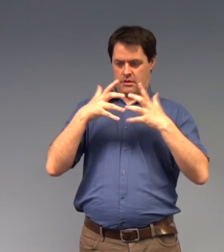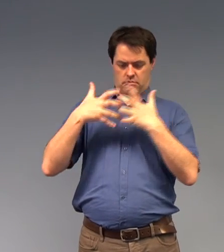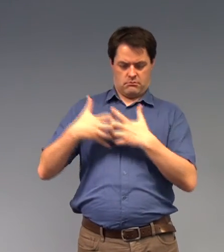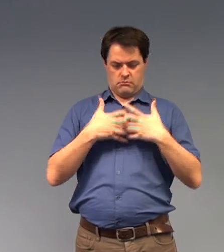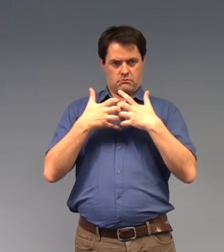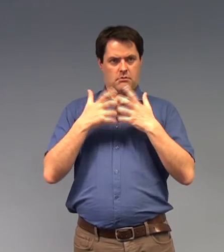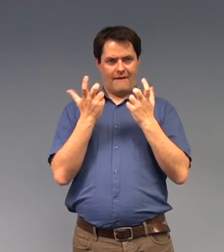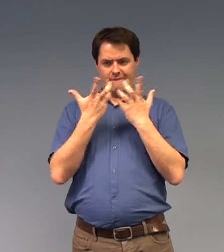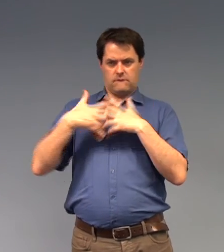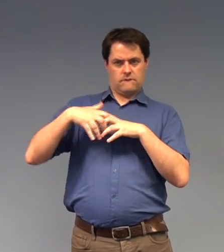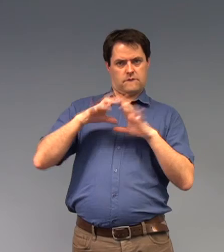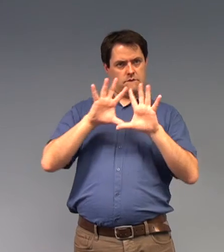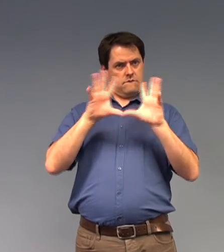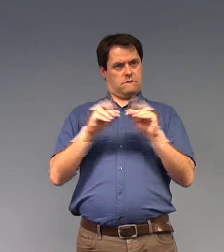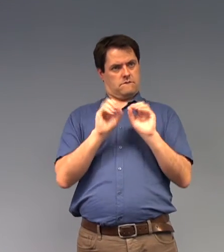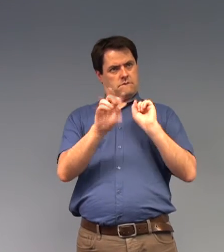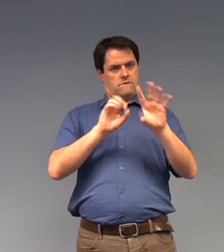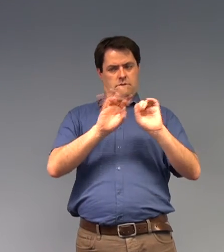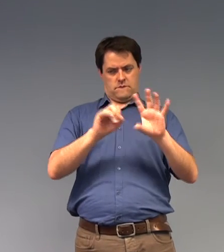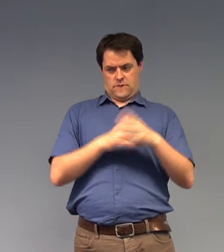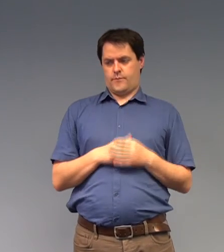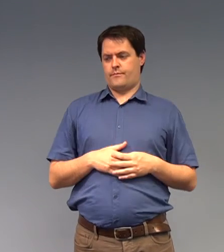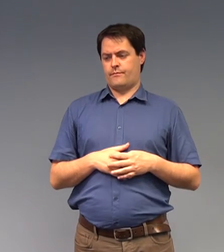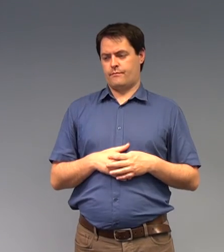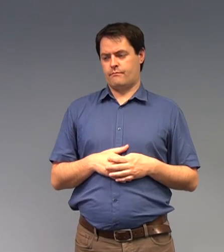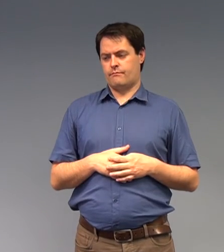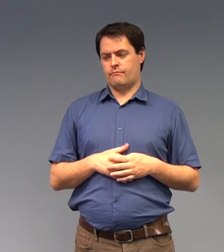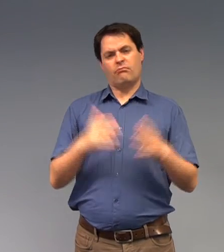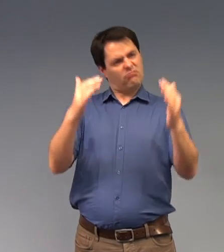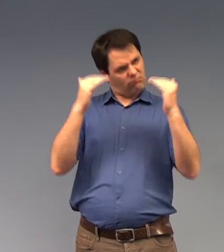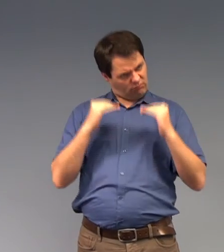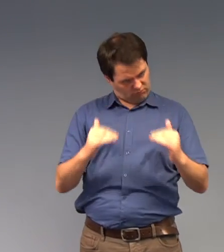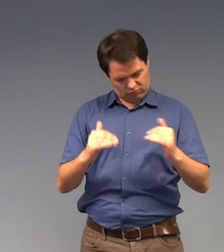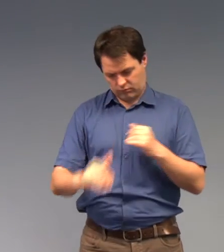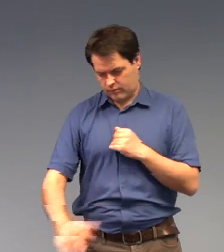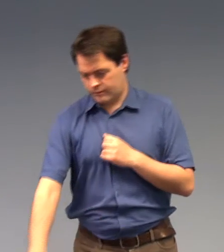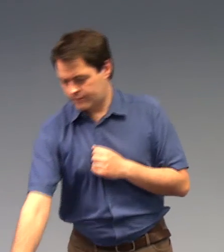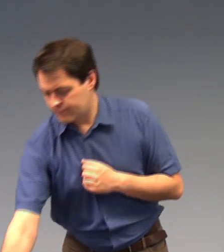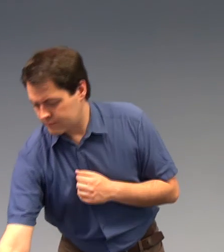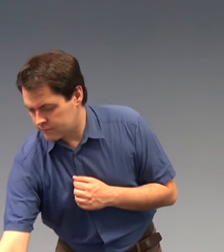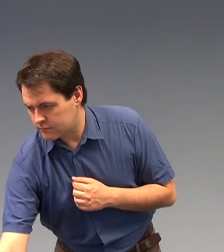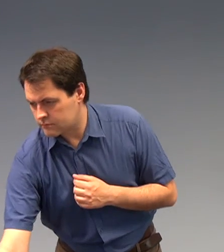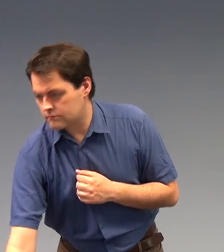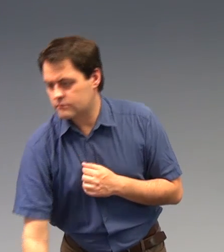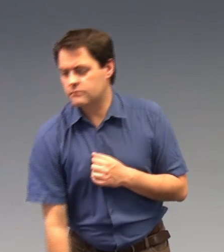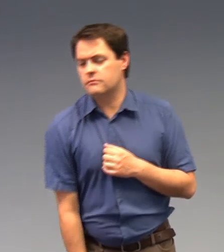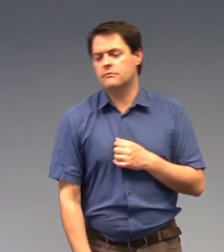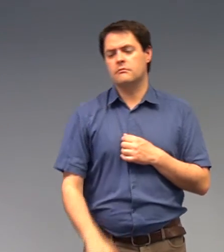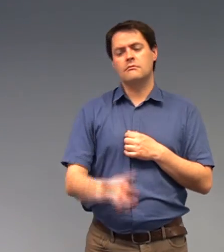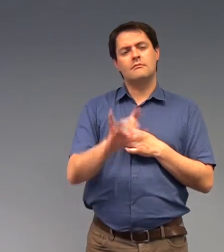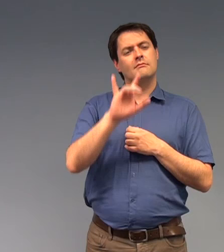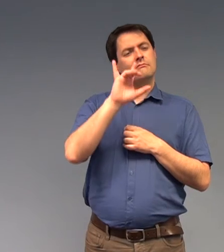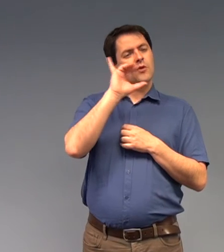And also that was appropriate for the multi-media context that they were interpreting in.